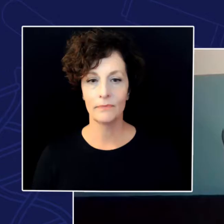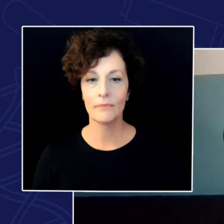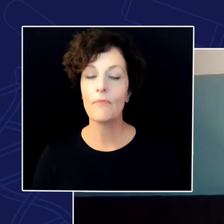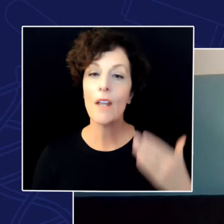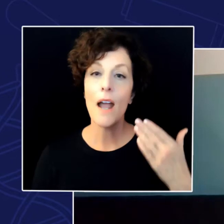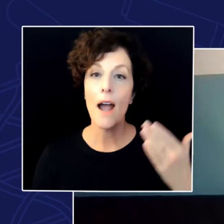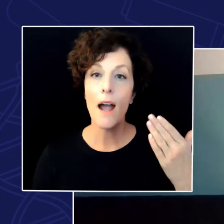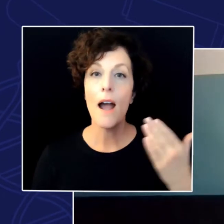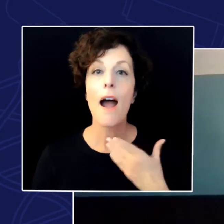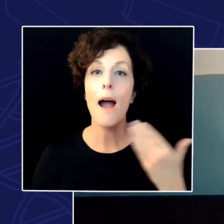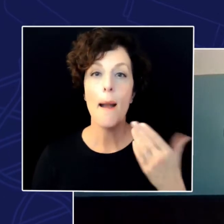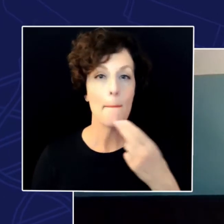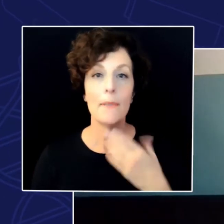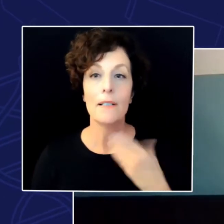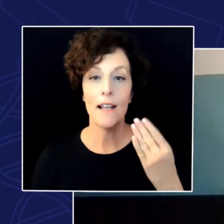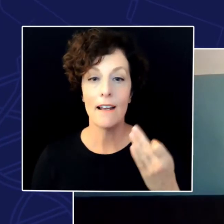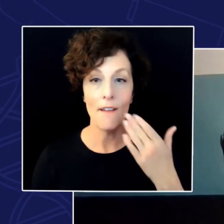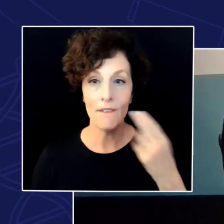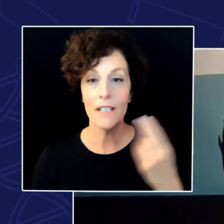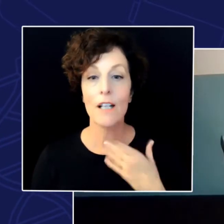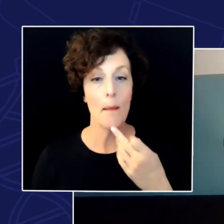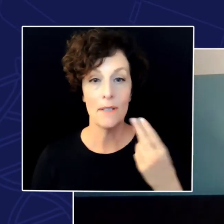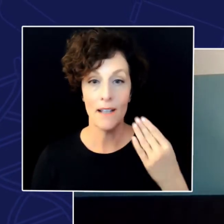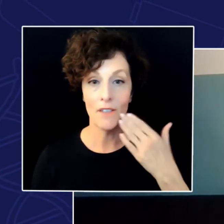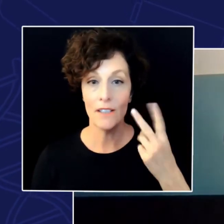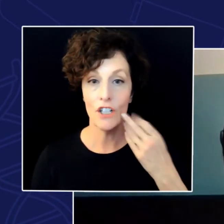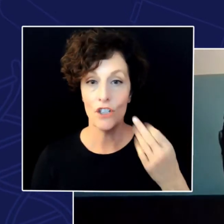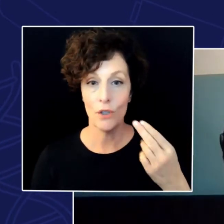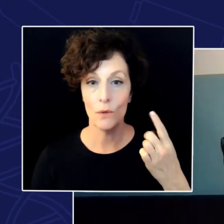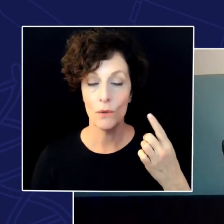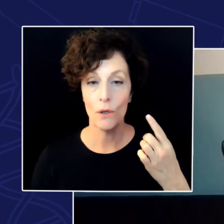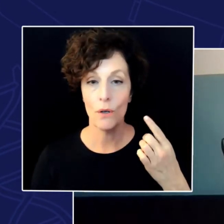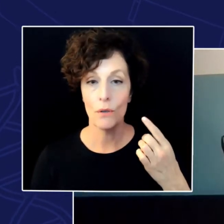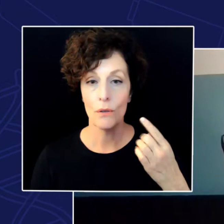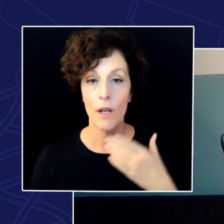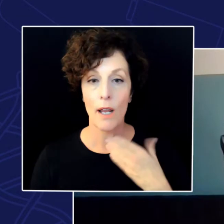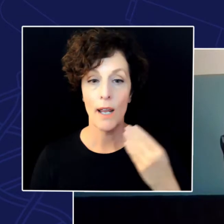[ZAIN:] Hi, I'm Zain Hafeez, I’m 17 years old and